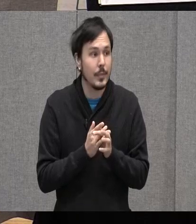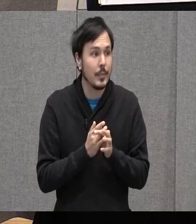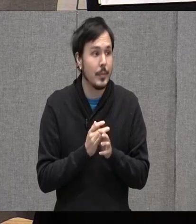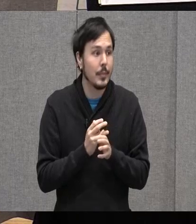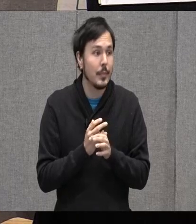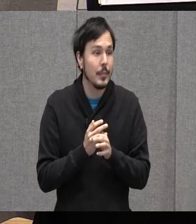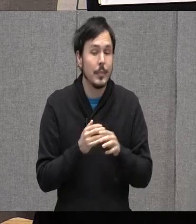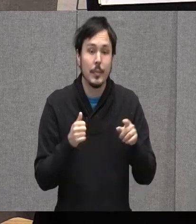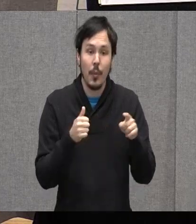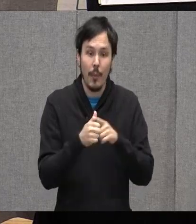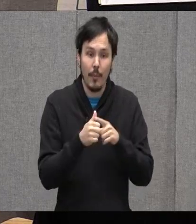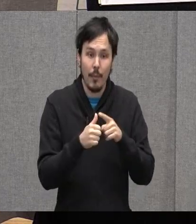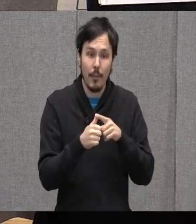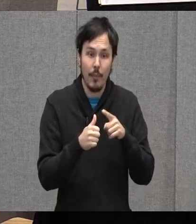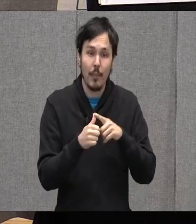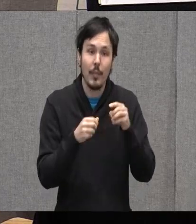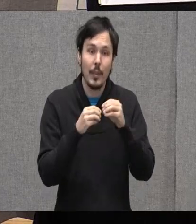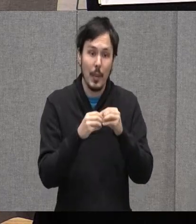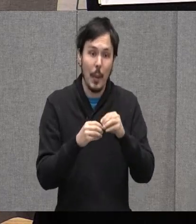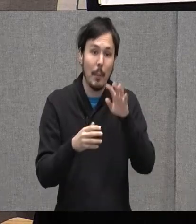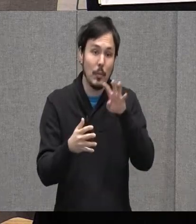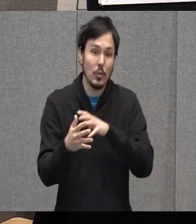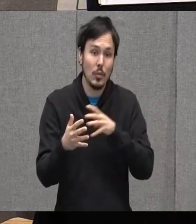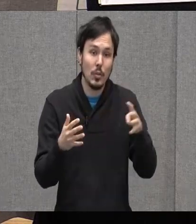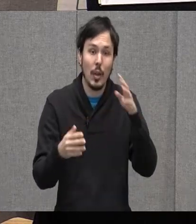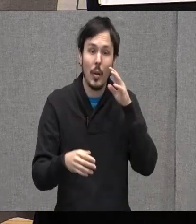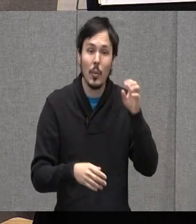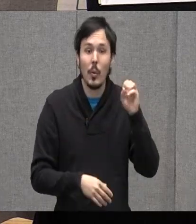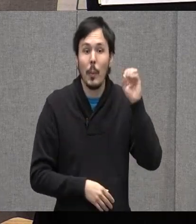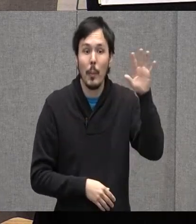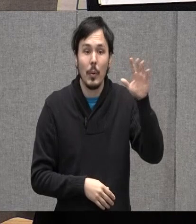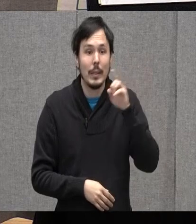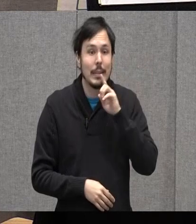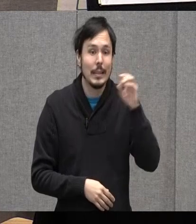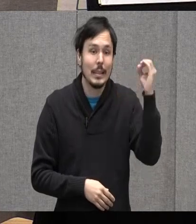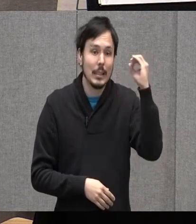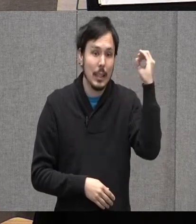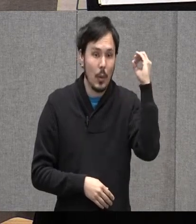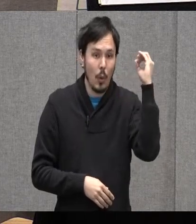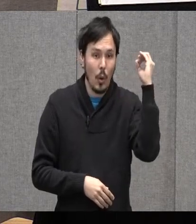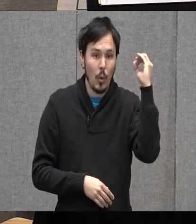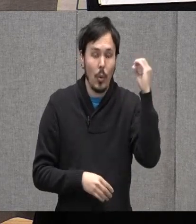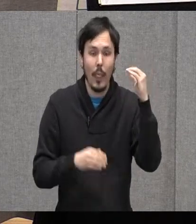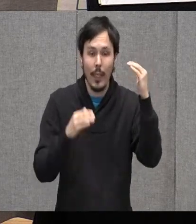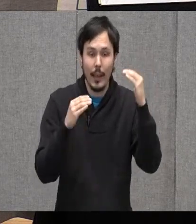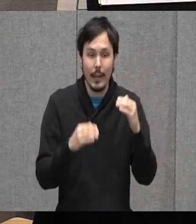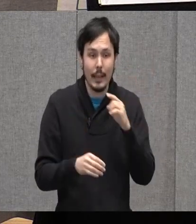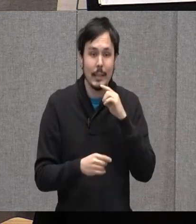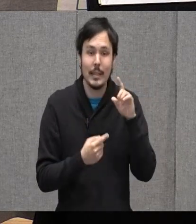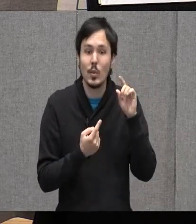The first number we're gonna have up on our chart is zero, the next number is 20. And I just want you to just take a minute